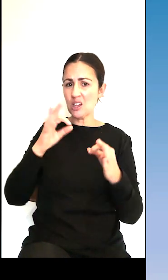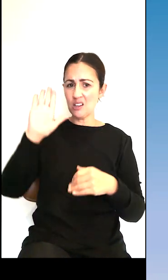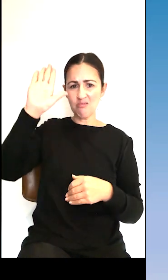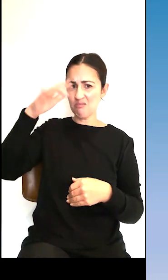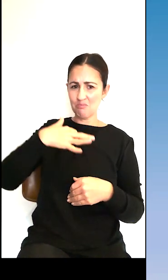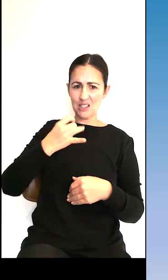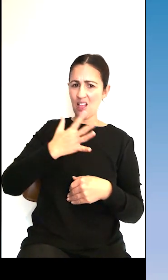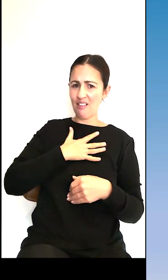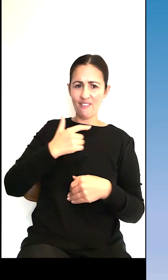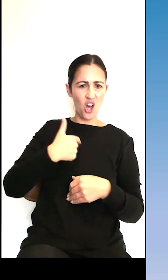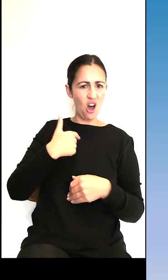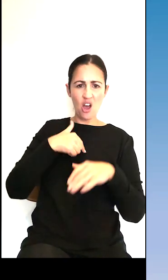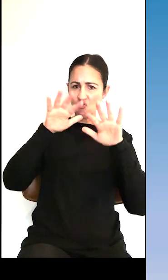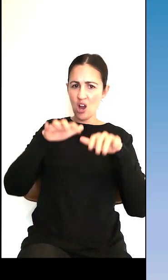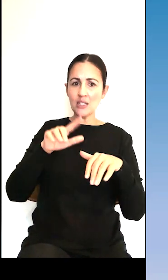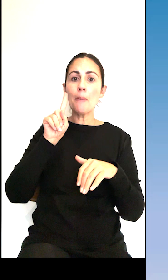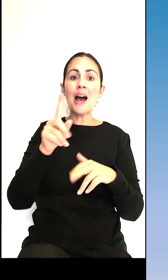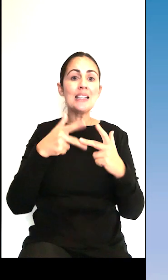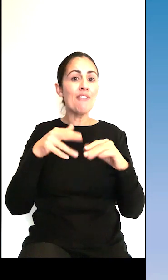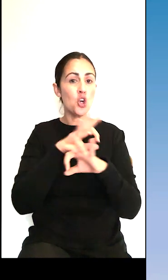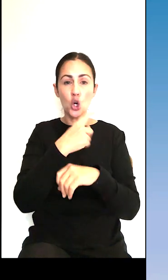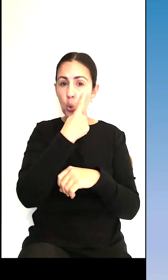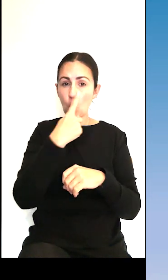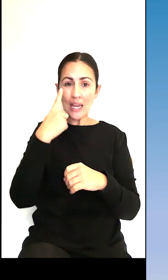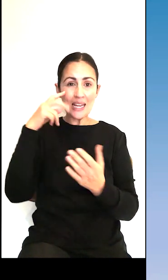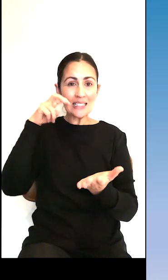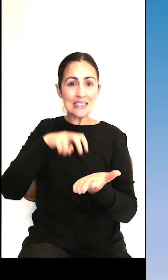but it does mean that it isn't a legally binding document. It's then just used as more of a guide.